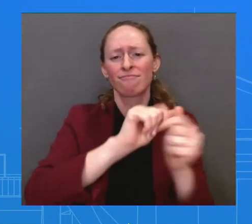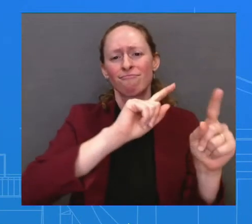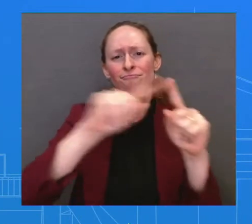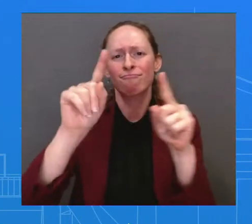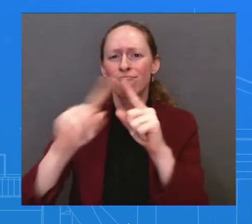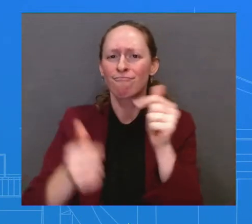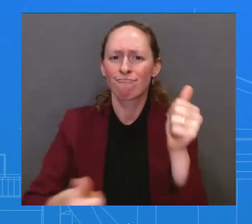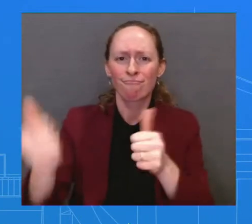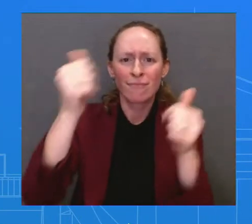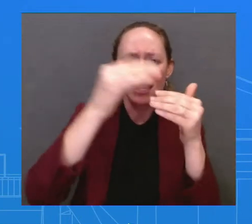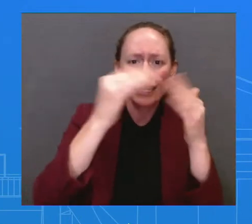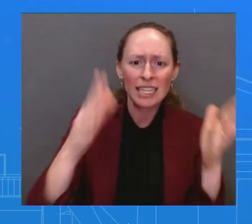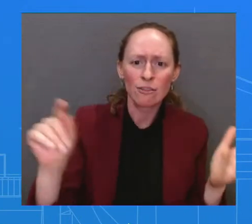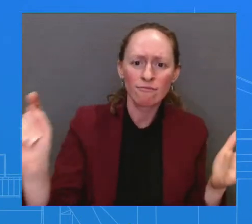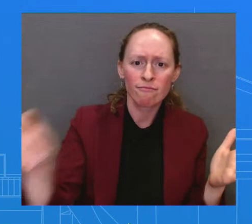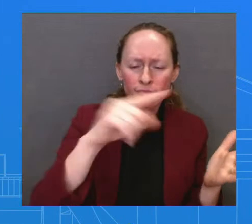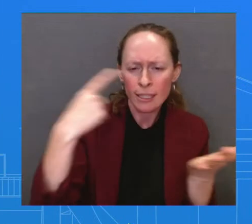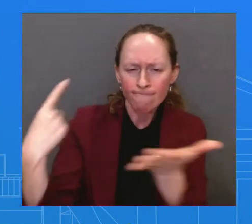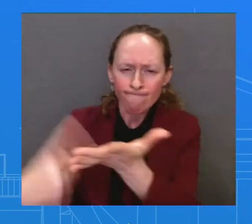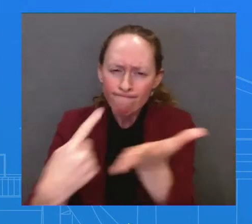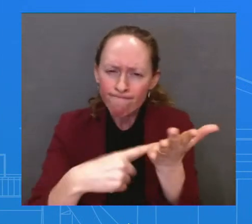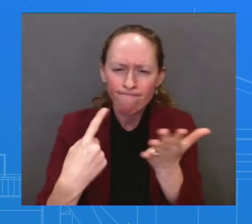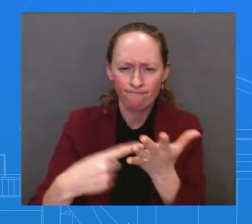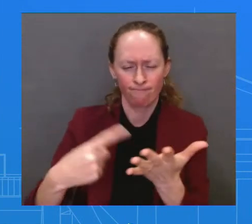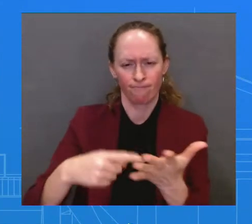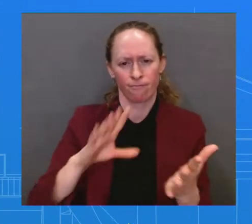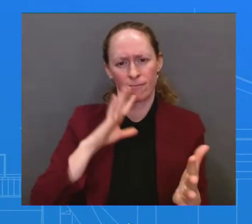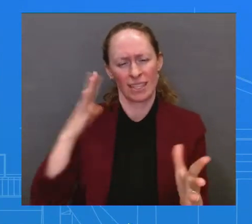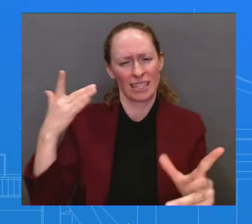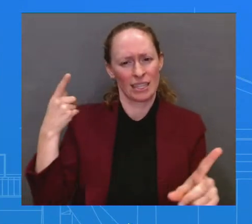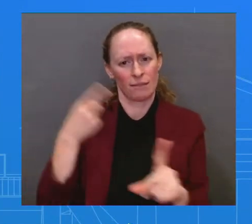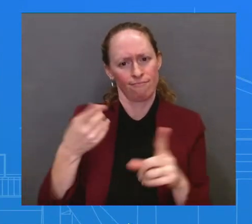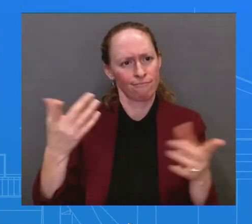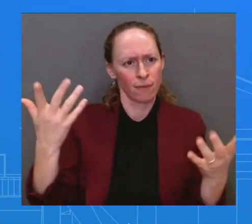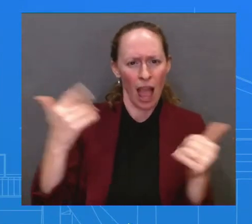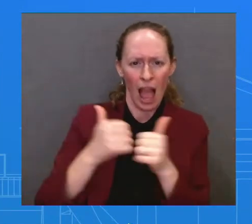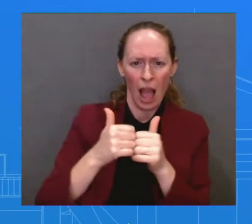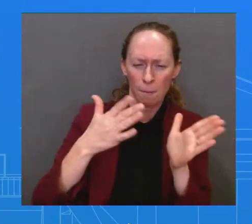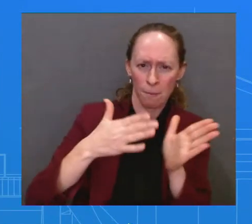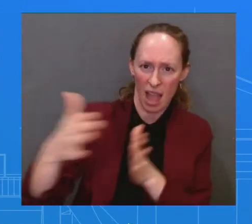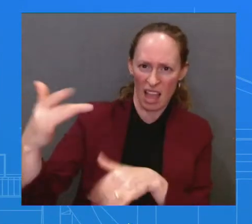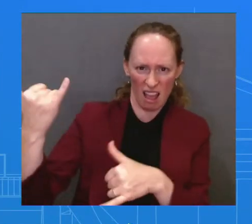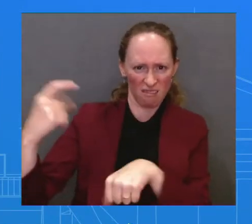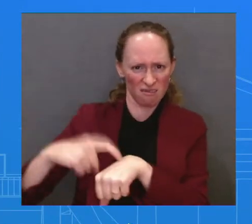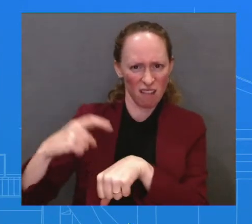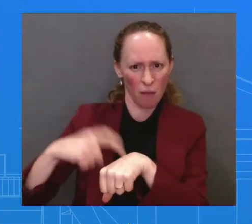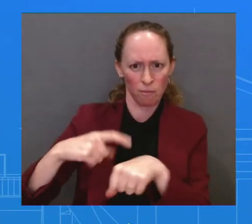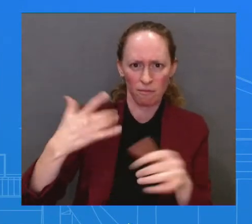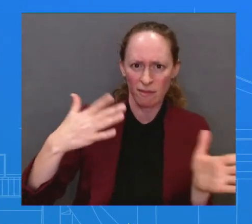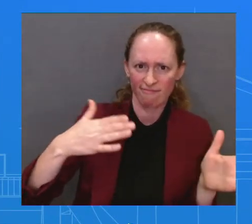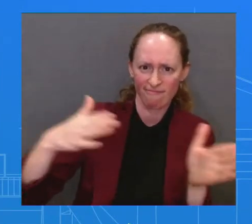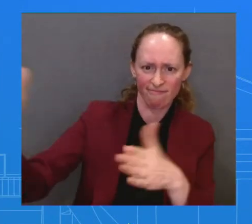at a pivotal moment in the world. In his remarks to the General Assembly, President Biden highlighted all that is at stake